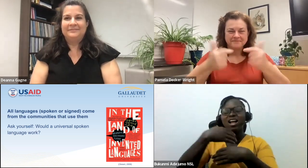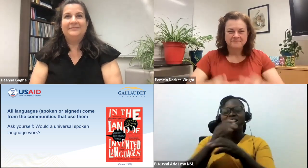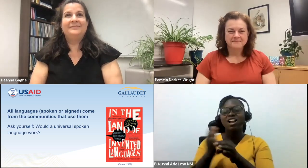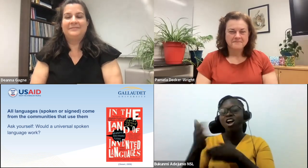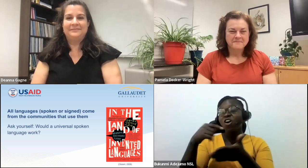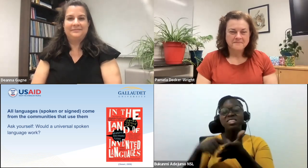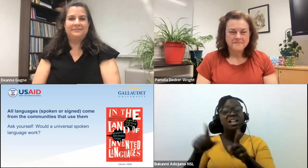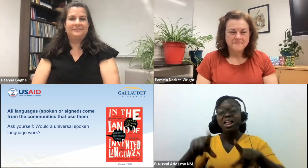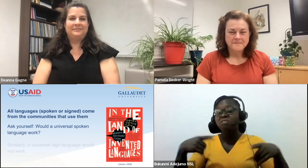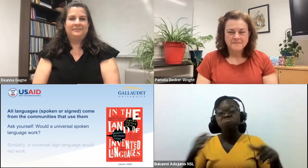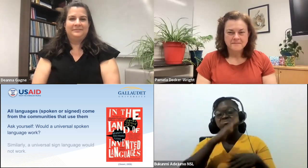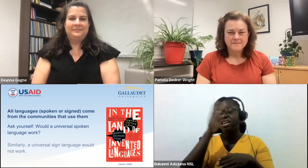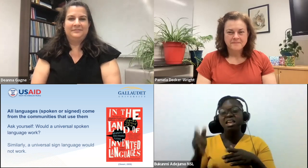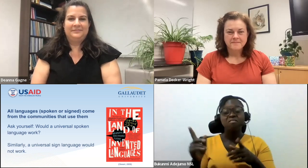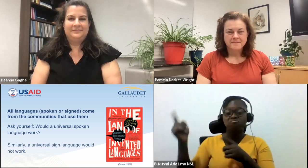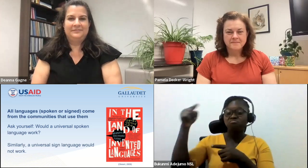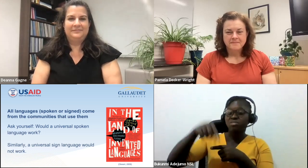that's an interesting point like next live